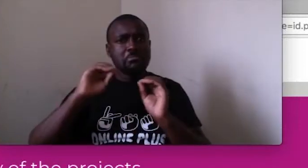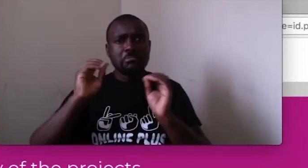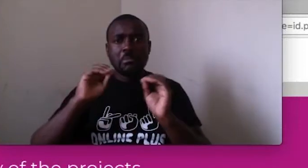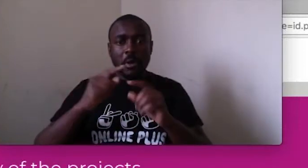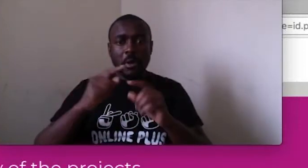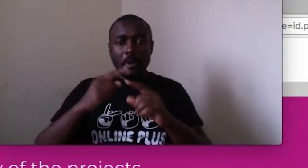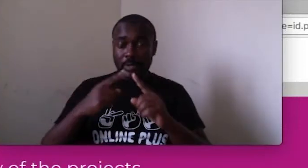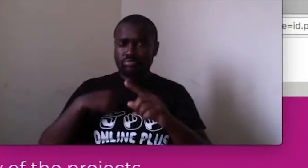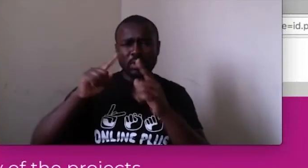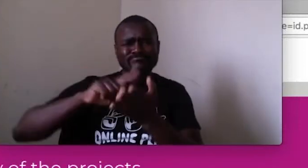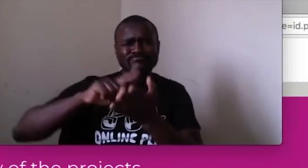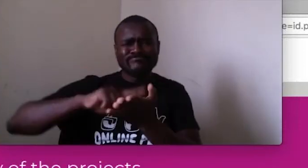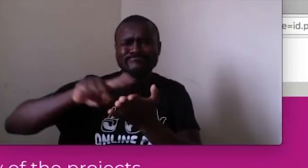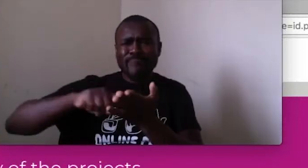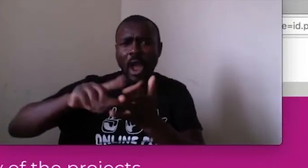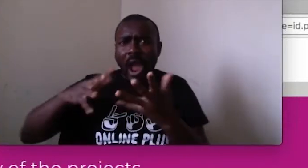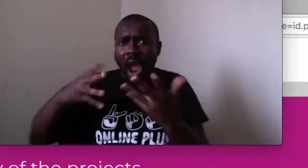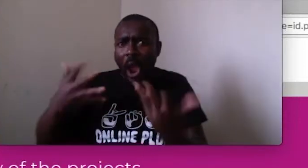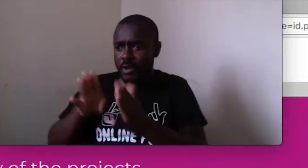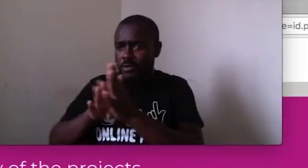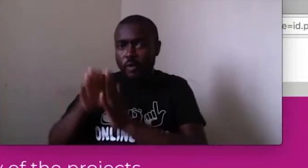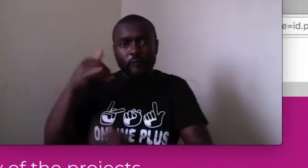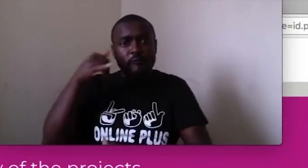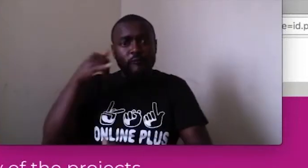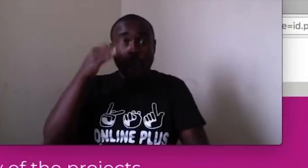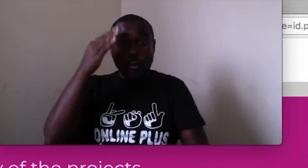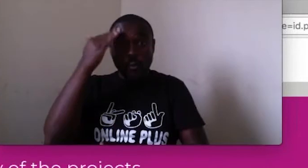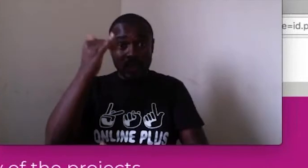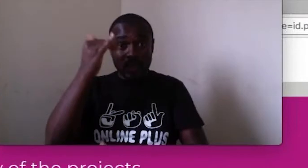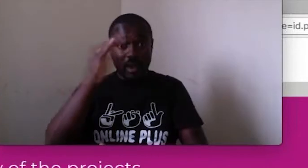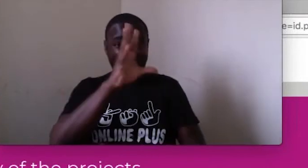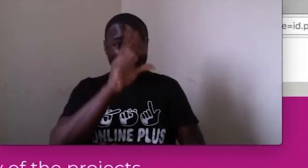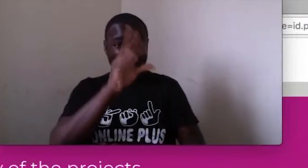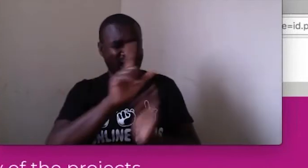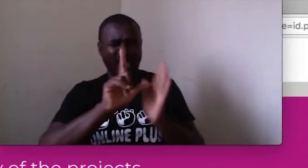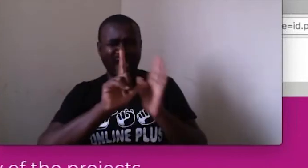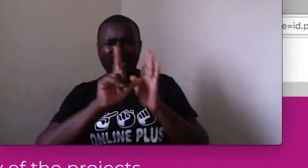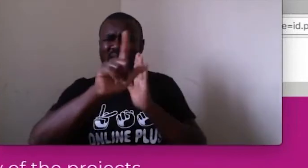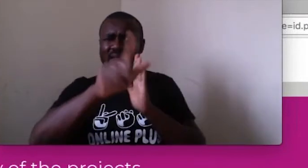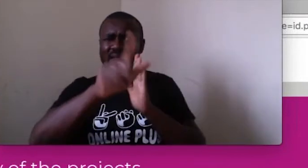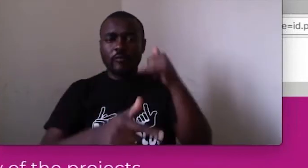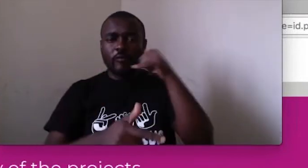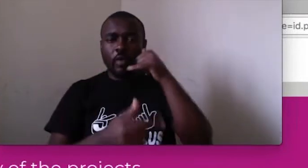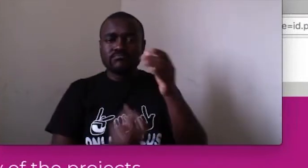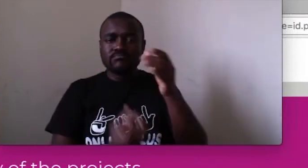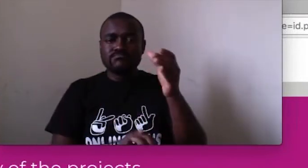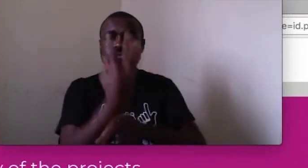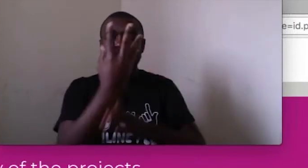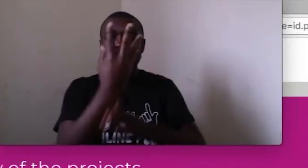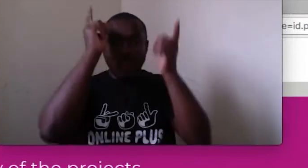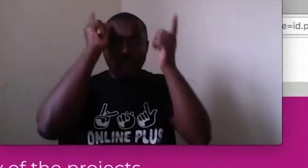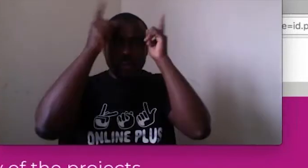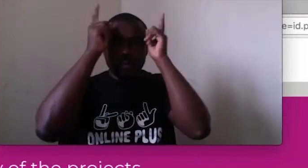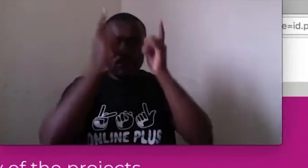Never, just use the web app So I had to research how to do that because you know in Africa